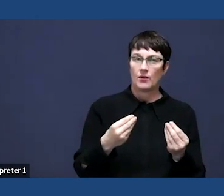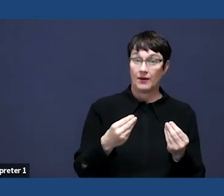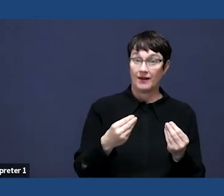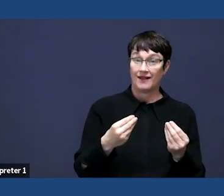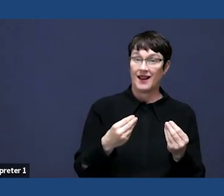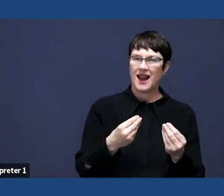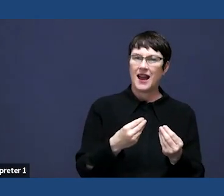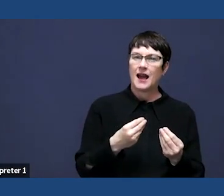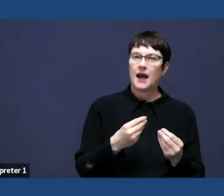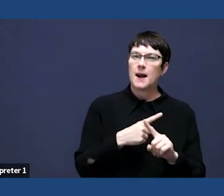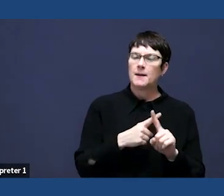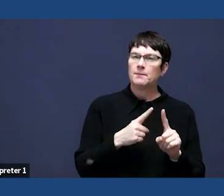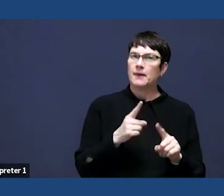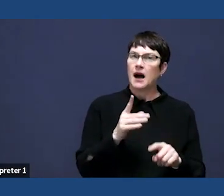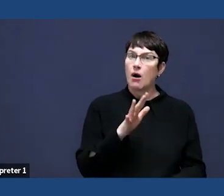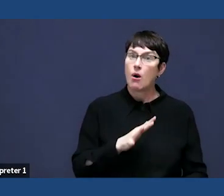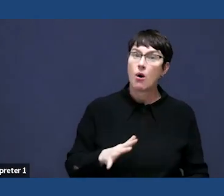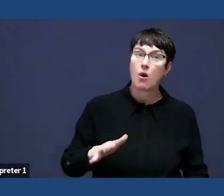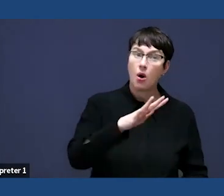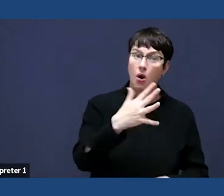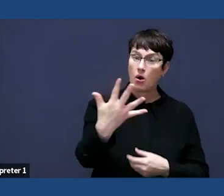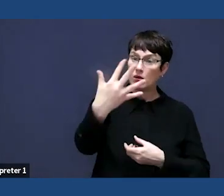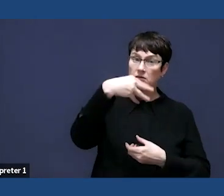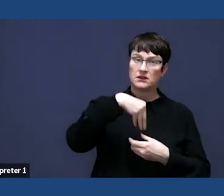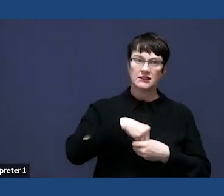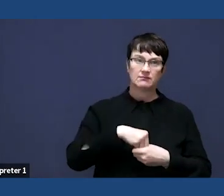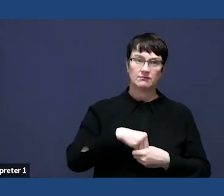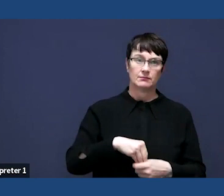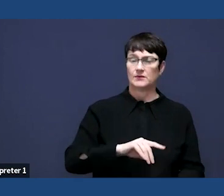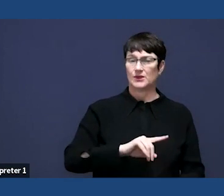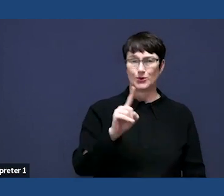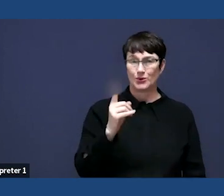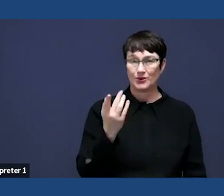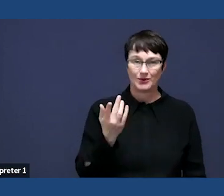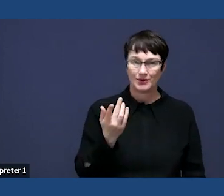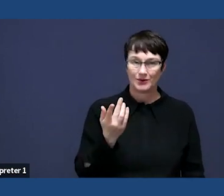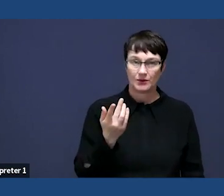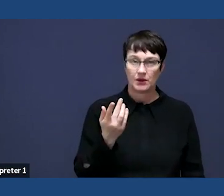It has been the same for those with disabilities in the past.